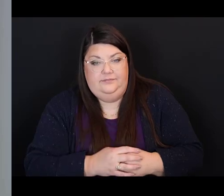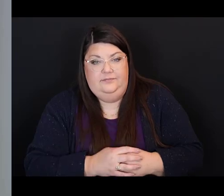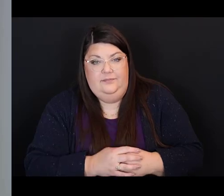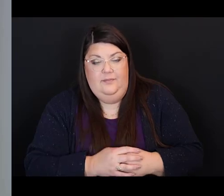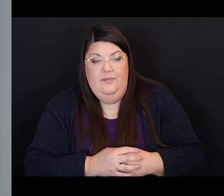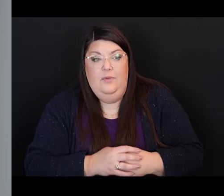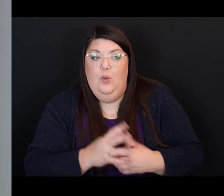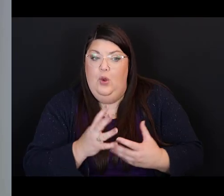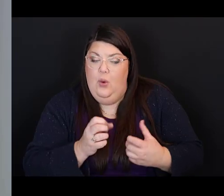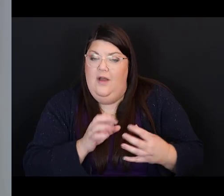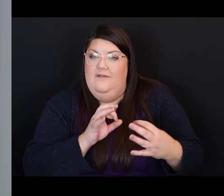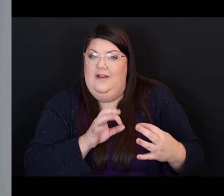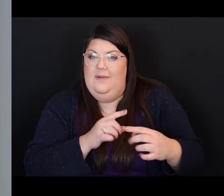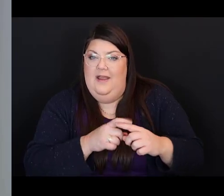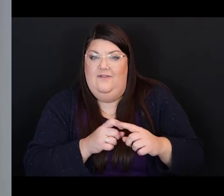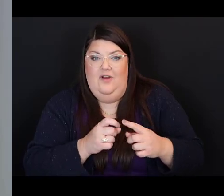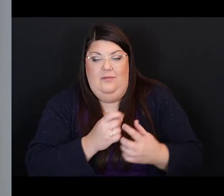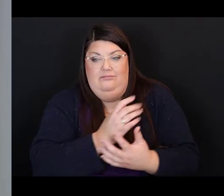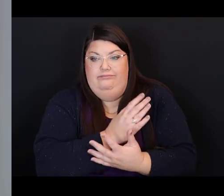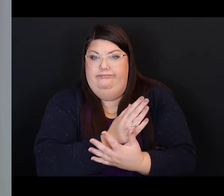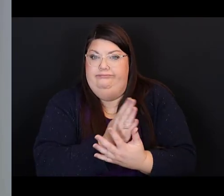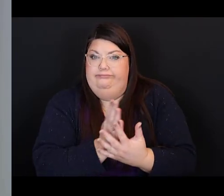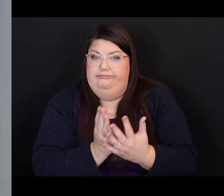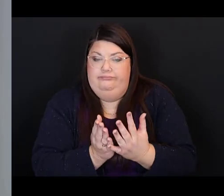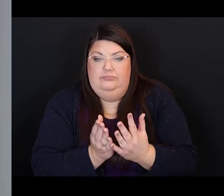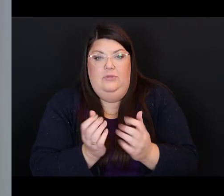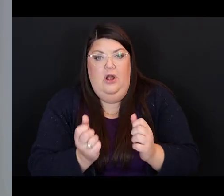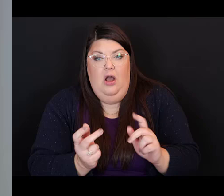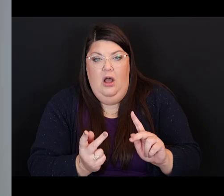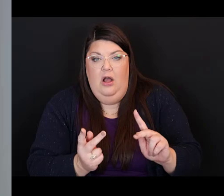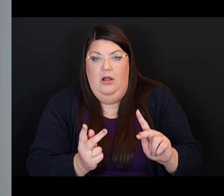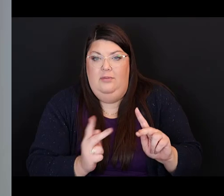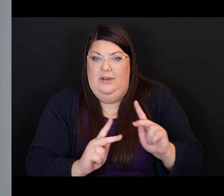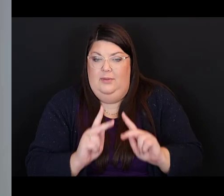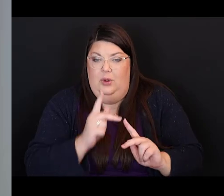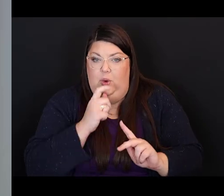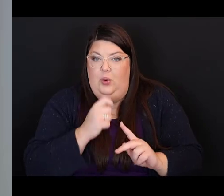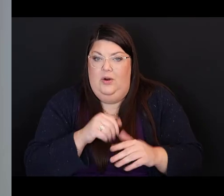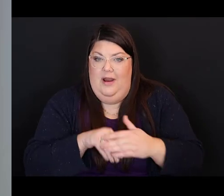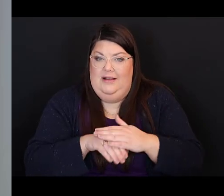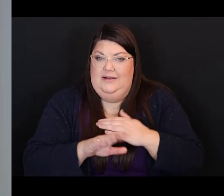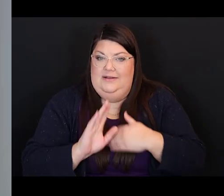want to get feedback from the full gamut of folks that are accessing our products,